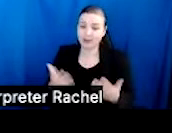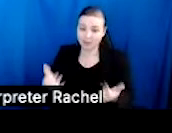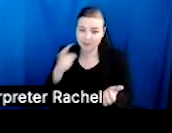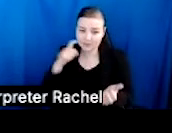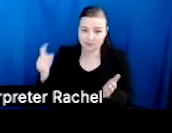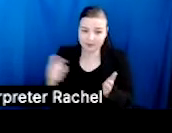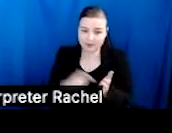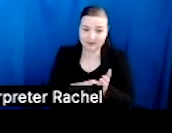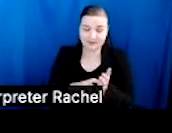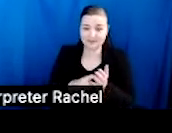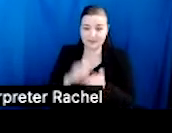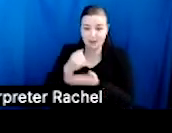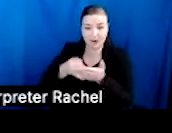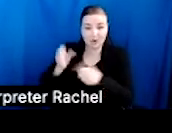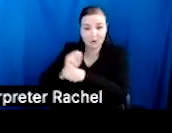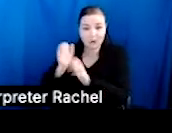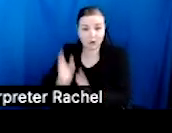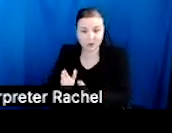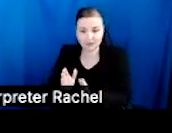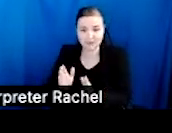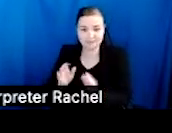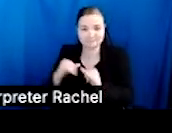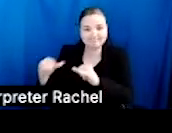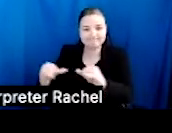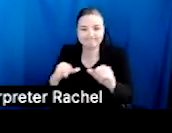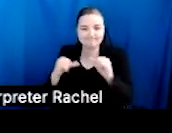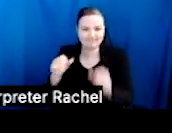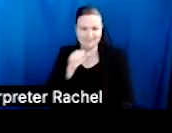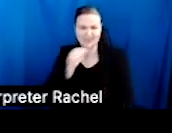group. People come from different conditions and have different needs and expectations.